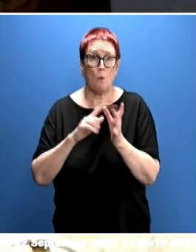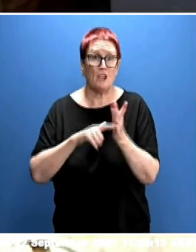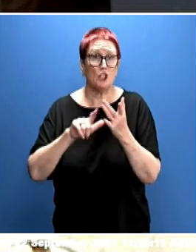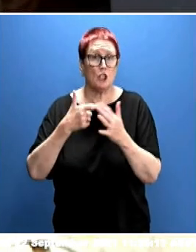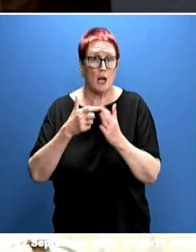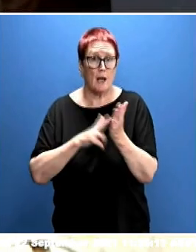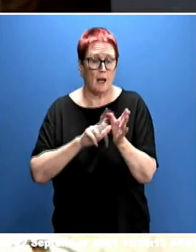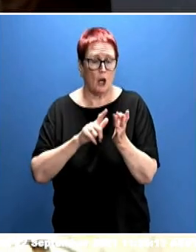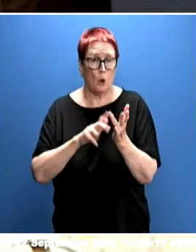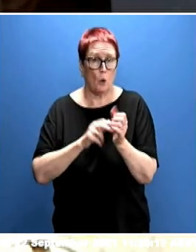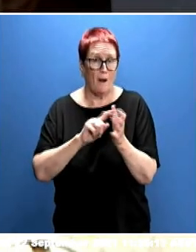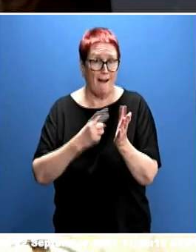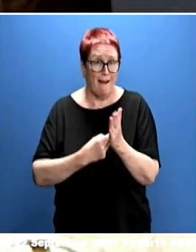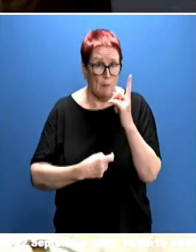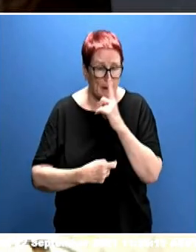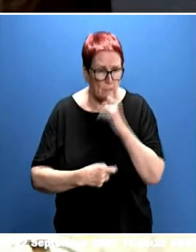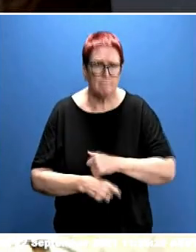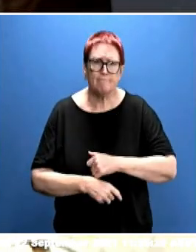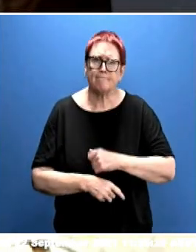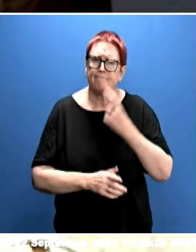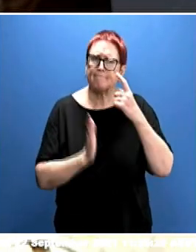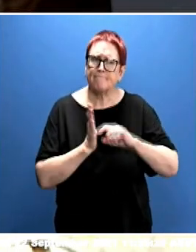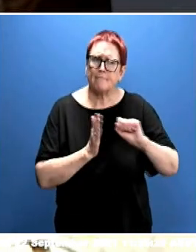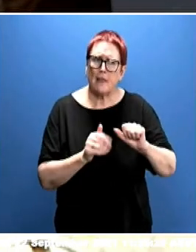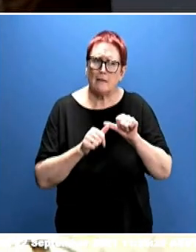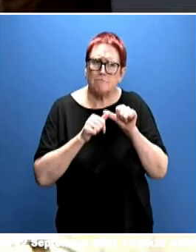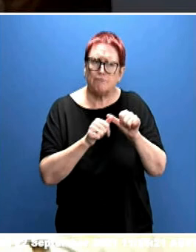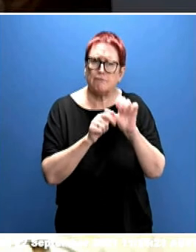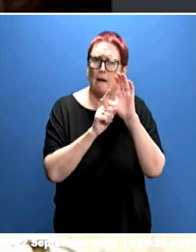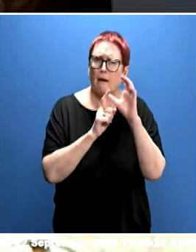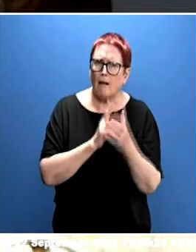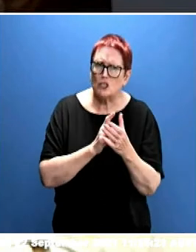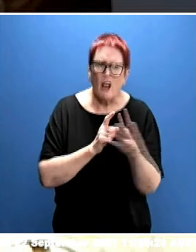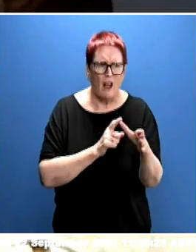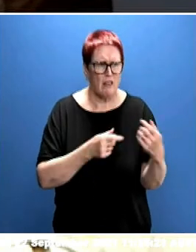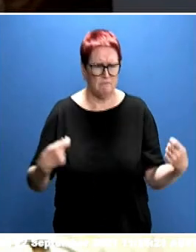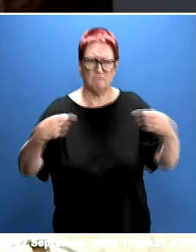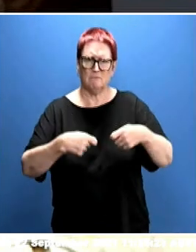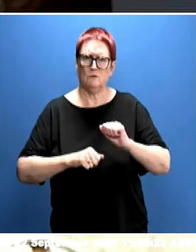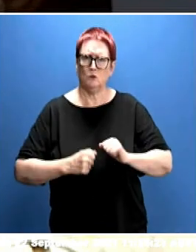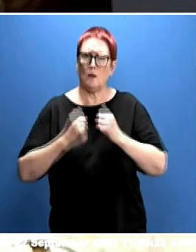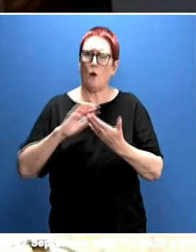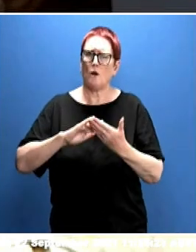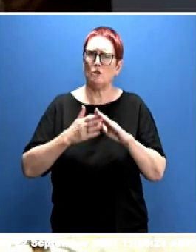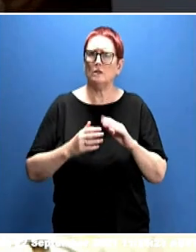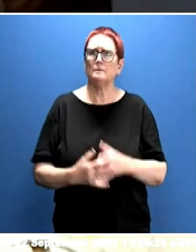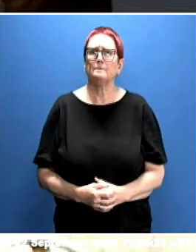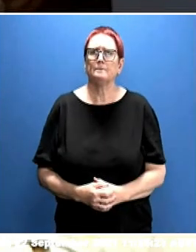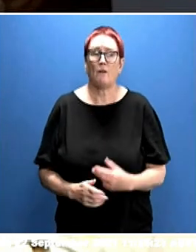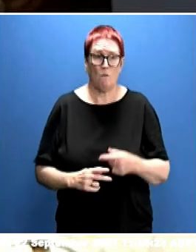I would like to acknowledge and pay my respects to the continuing culture and contribution that our First Nations people make over the life of this region.